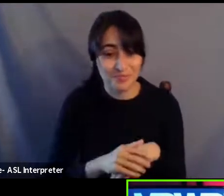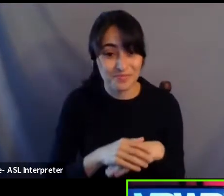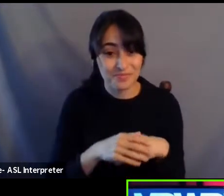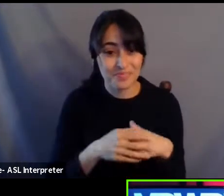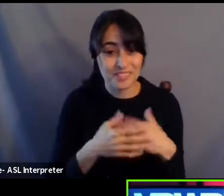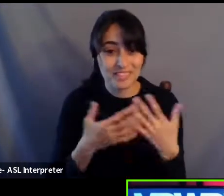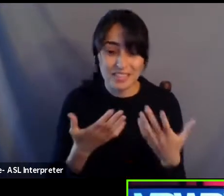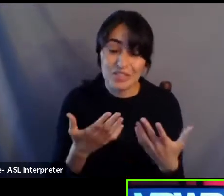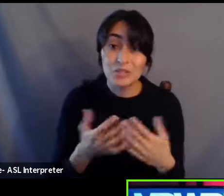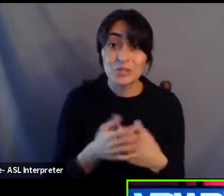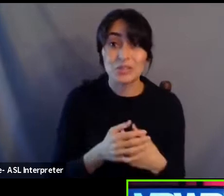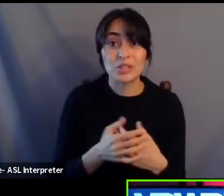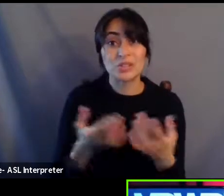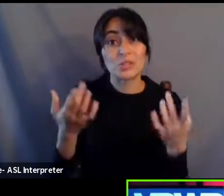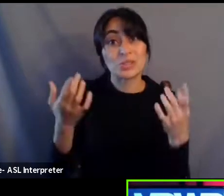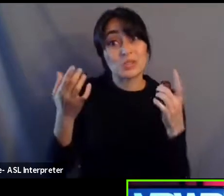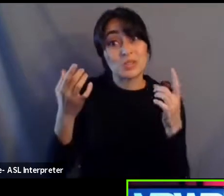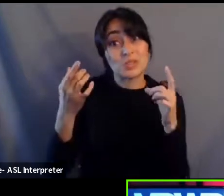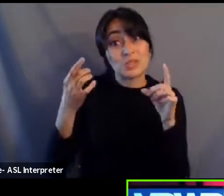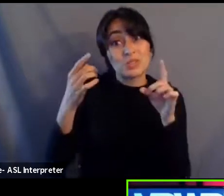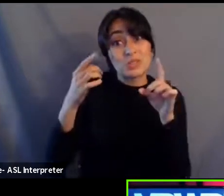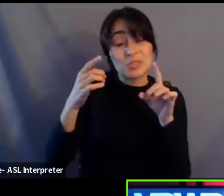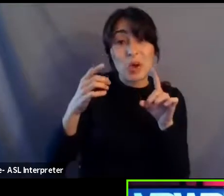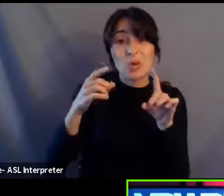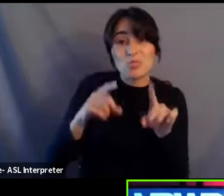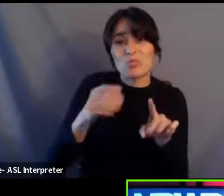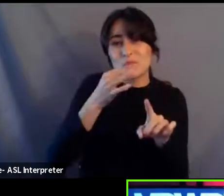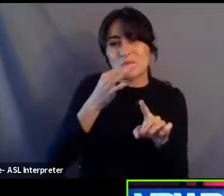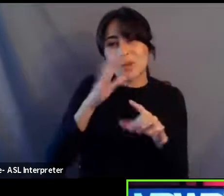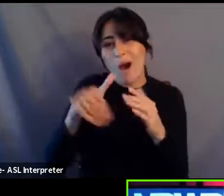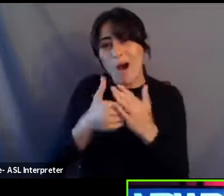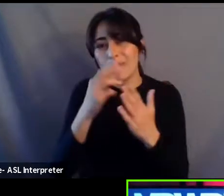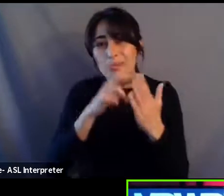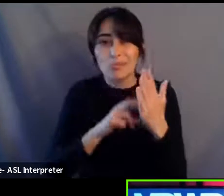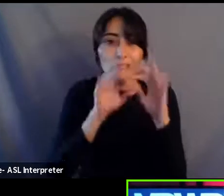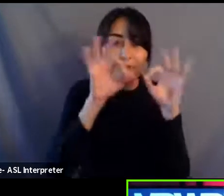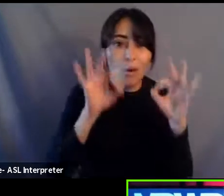supposed to be being sent registration forms or whatever it was for the first day of school.